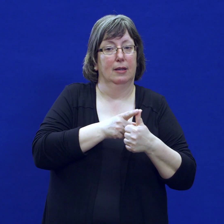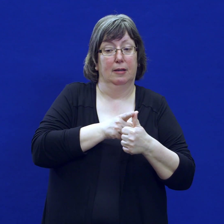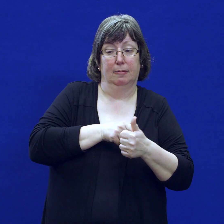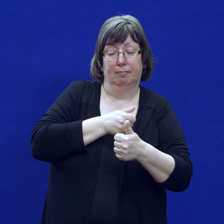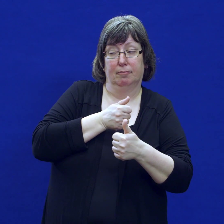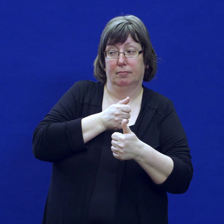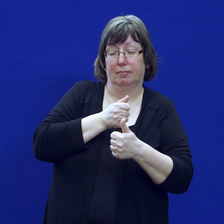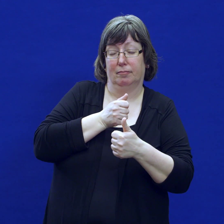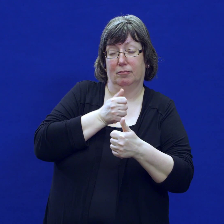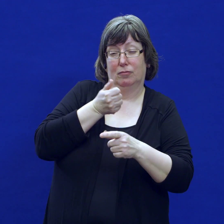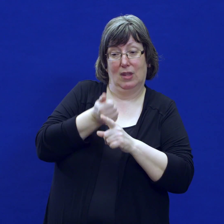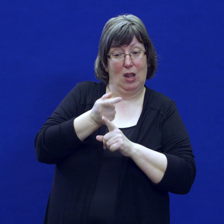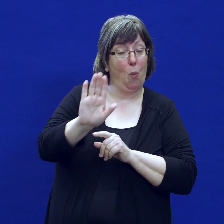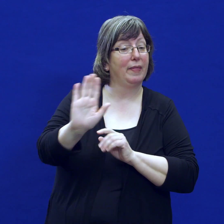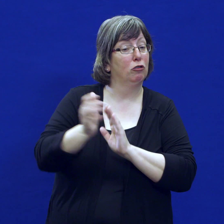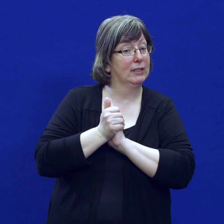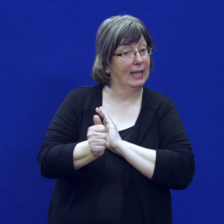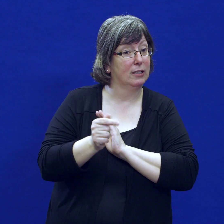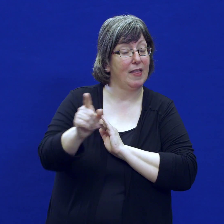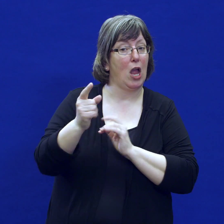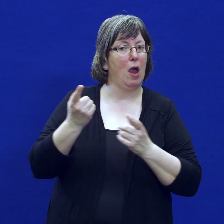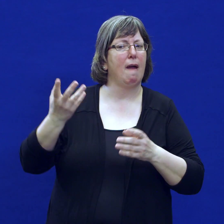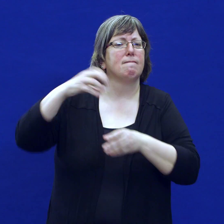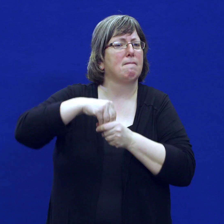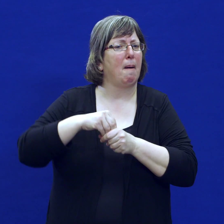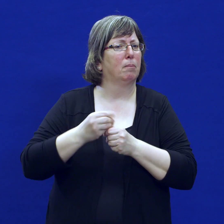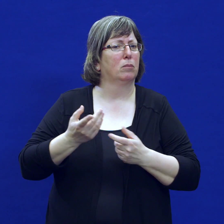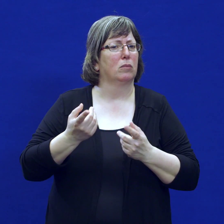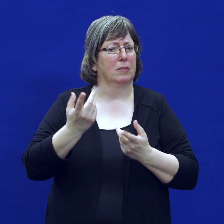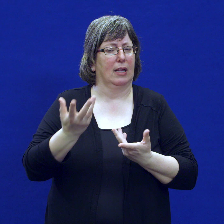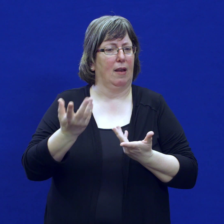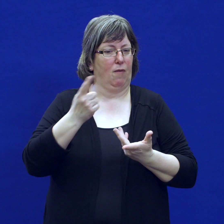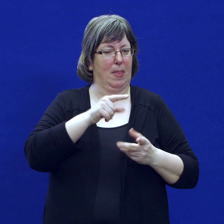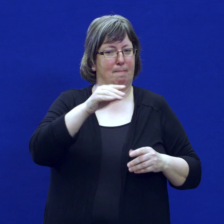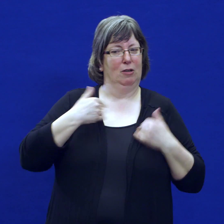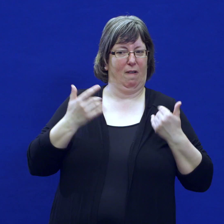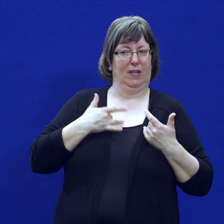the skills and assets the Minister considers necessary